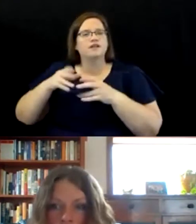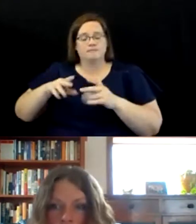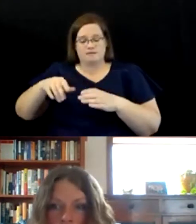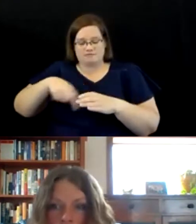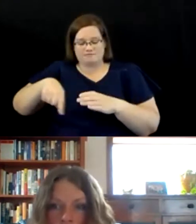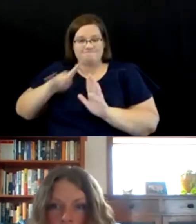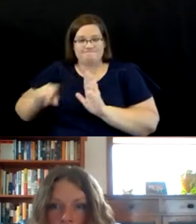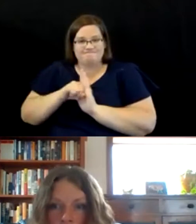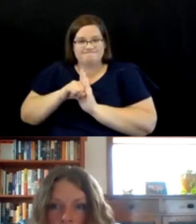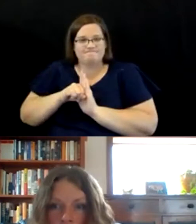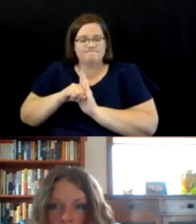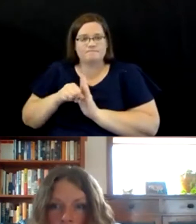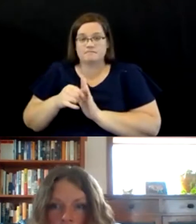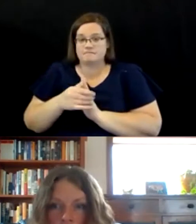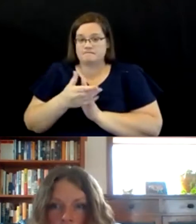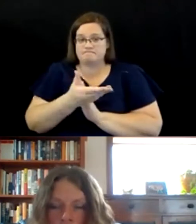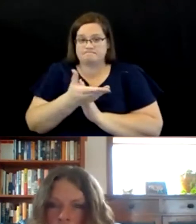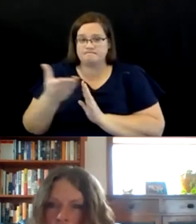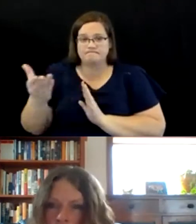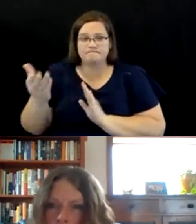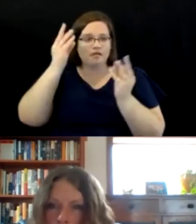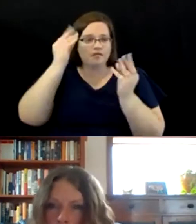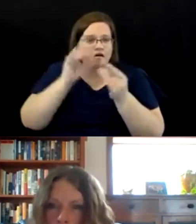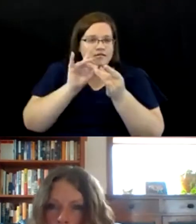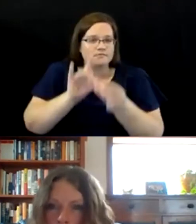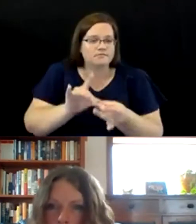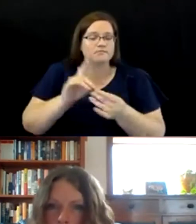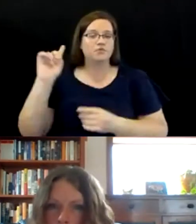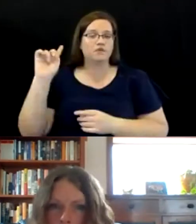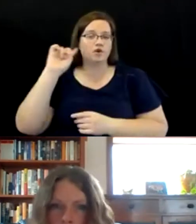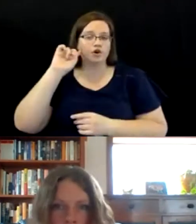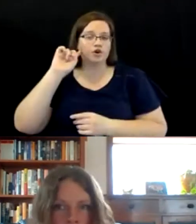just wondering if anyone here has thoughts about that, has heard of